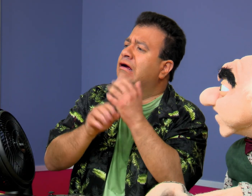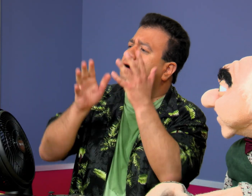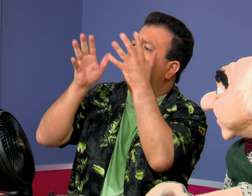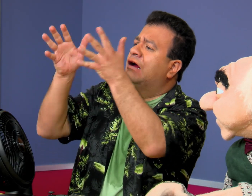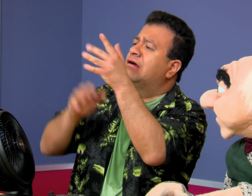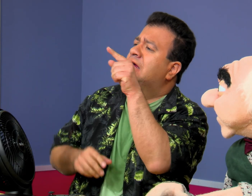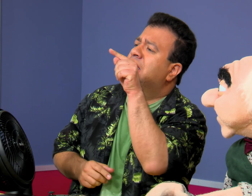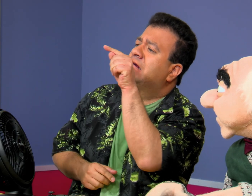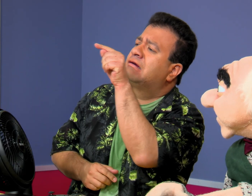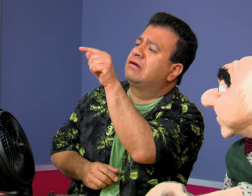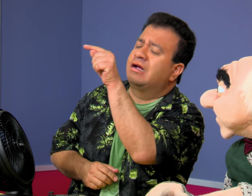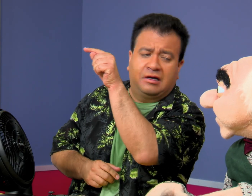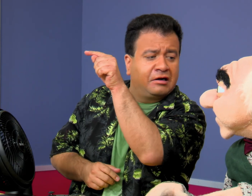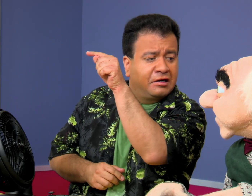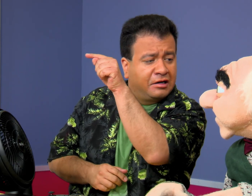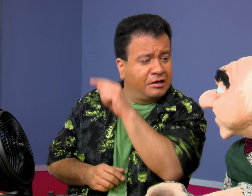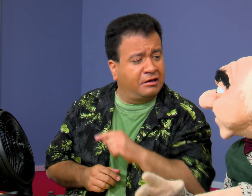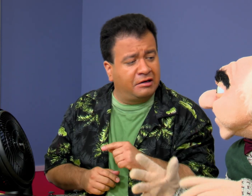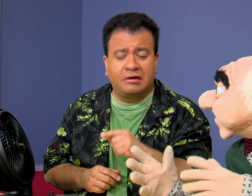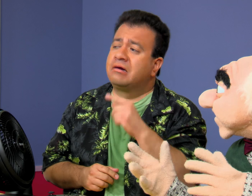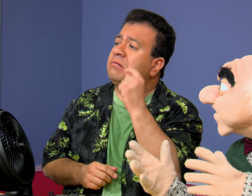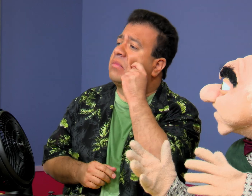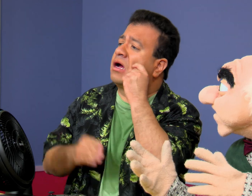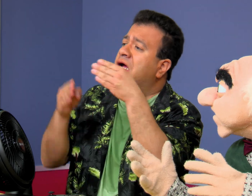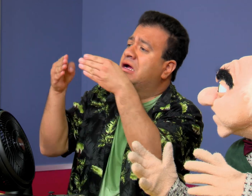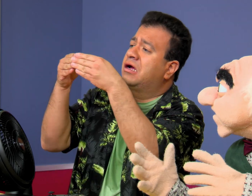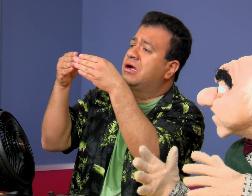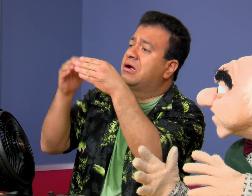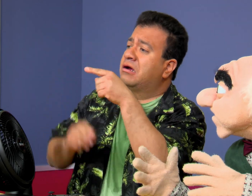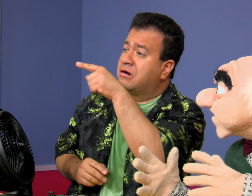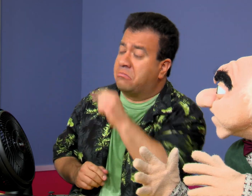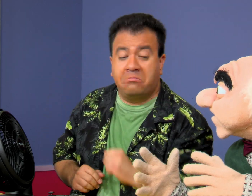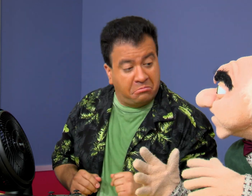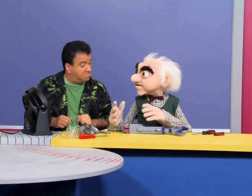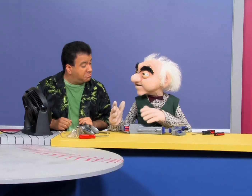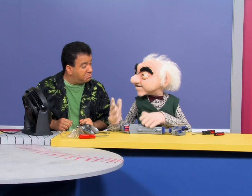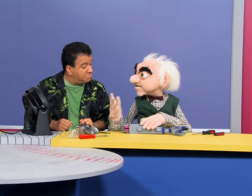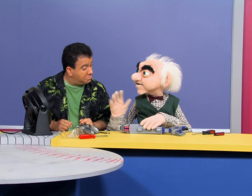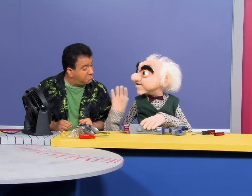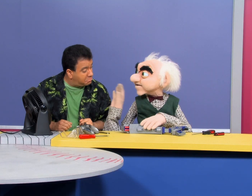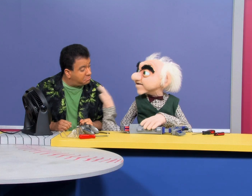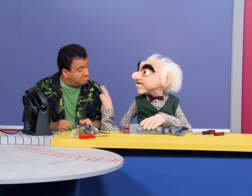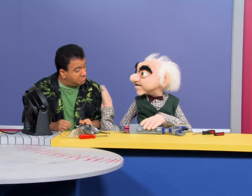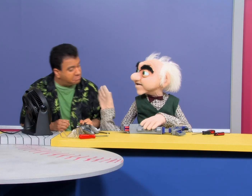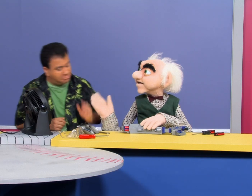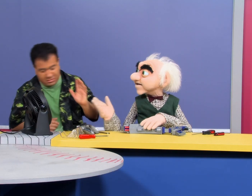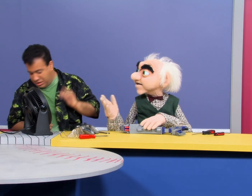I THINK I LEFT MY COFFEE CUP IN PAULA'S LAB, PAULA'S CORNER.